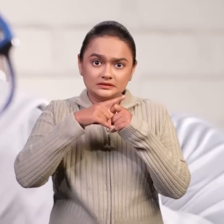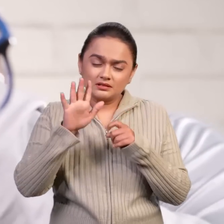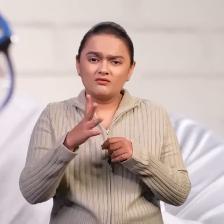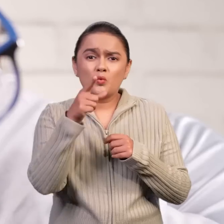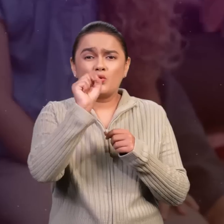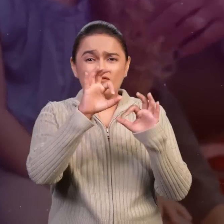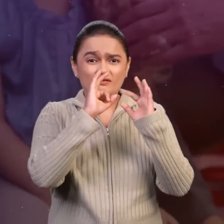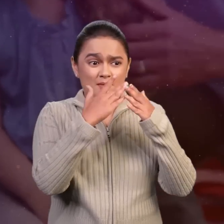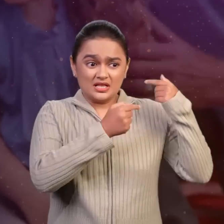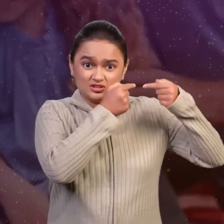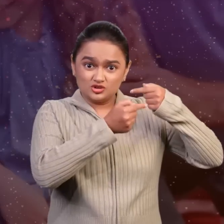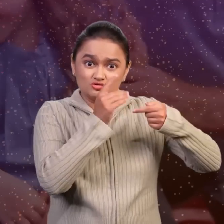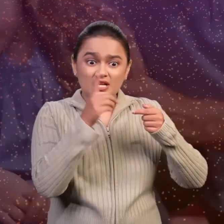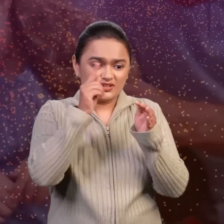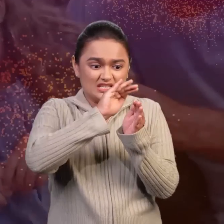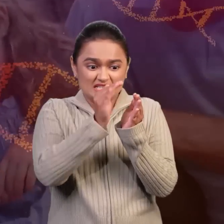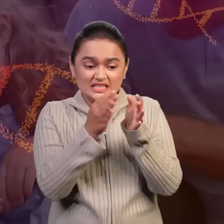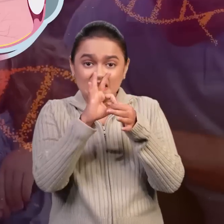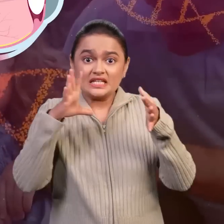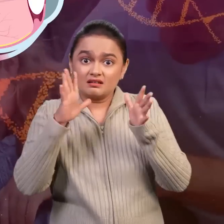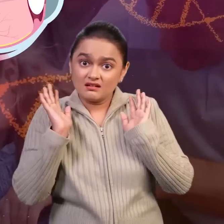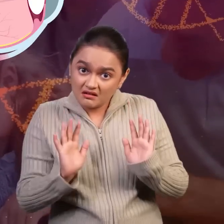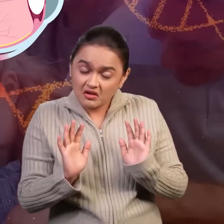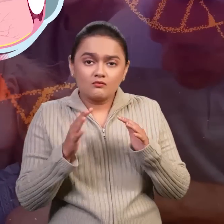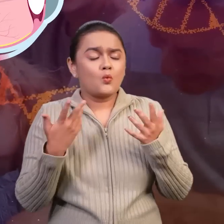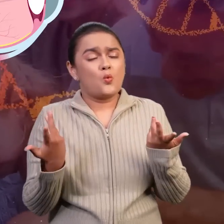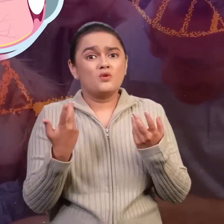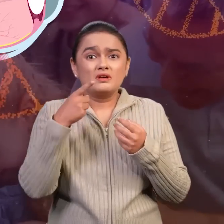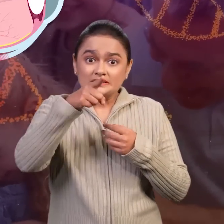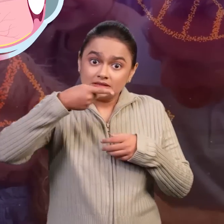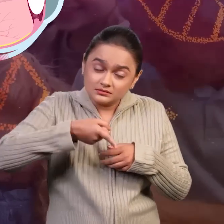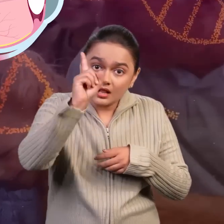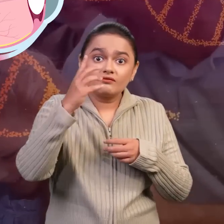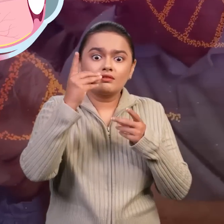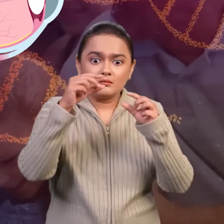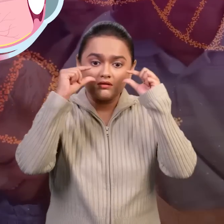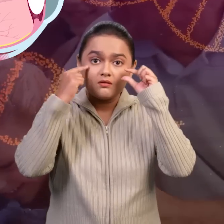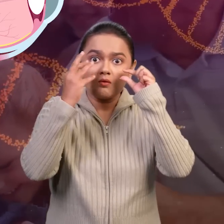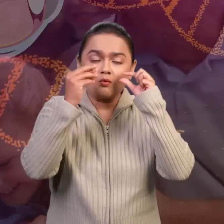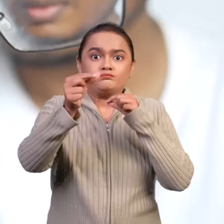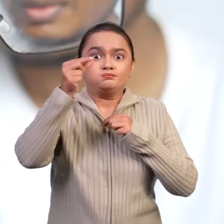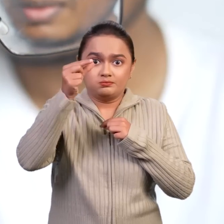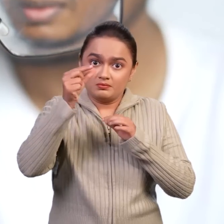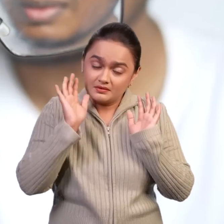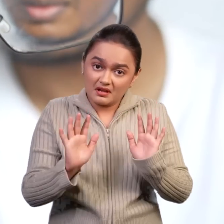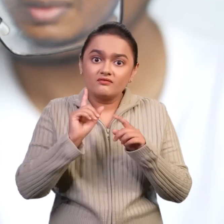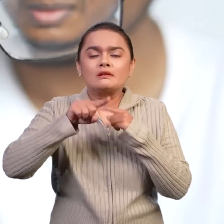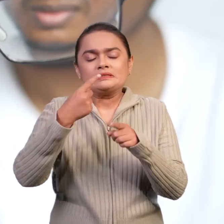If there is a family history of someone having a retinal detachment and especially if you yourself have a high number, then yes,